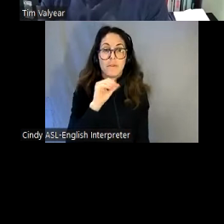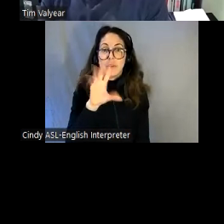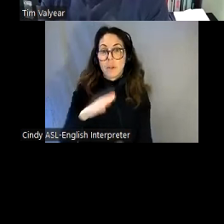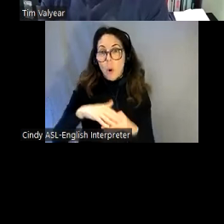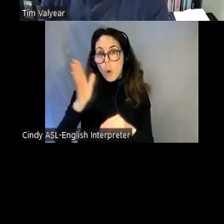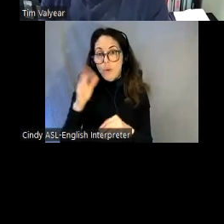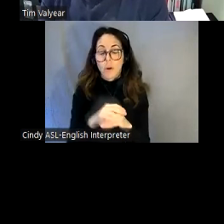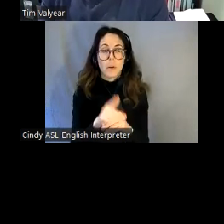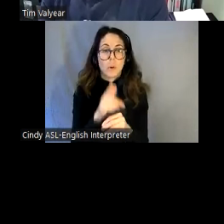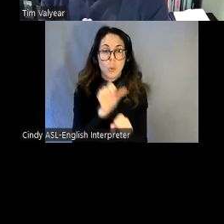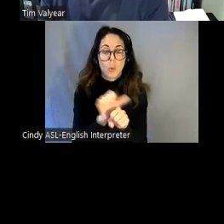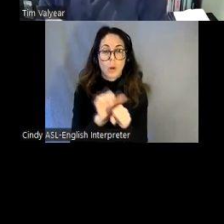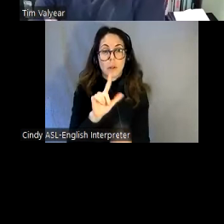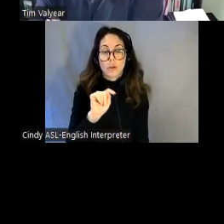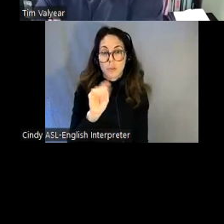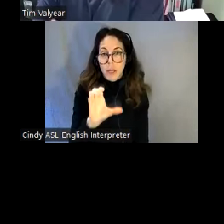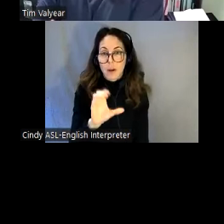contact, physical contact, regardless of the interval